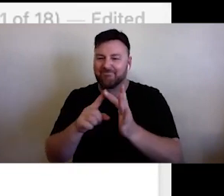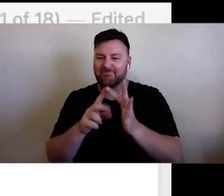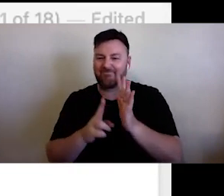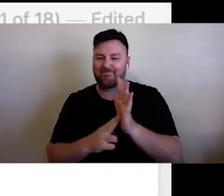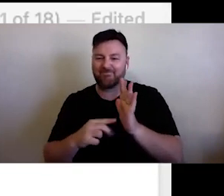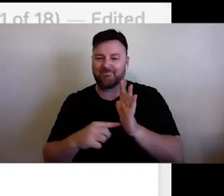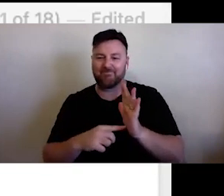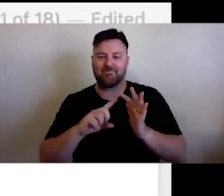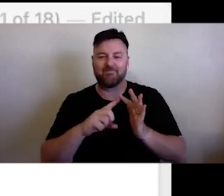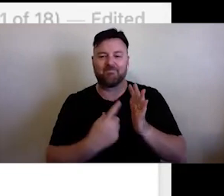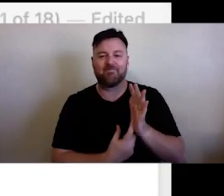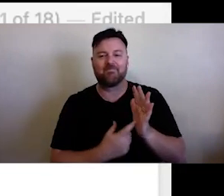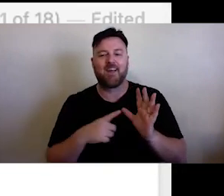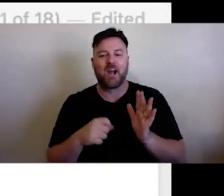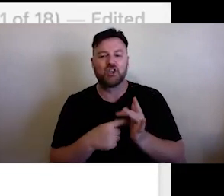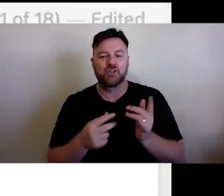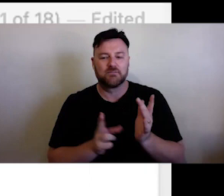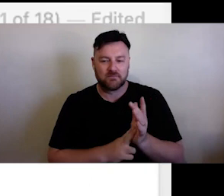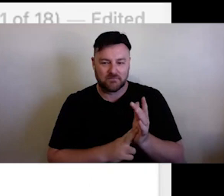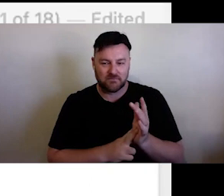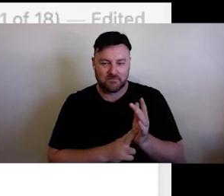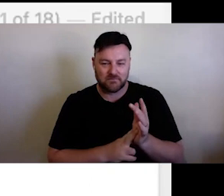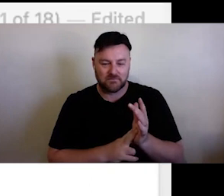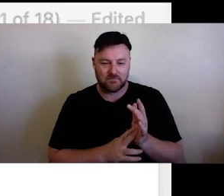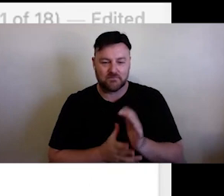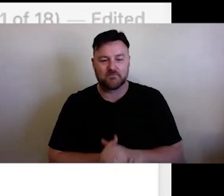improving the experience. Interactivity is so key now to